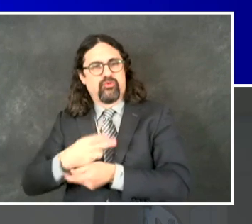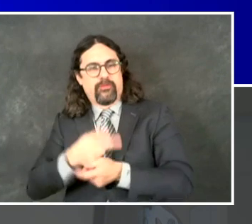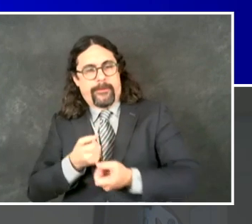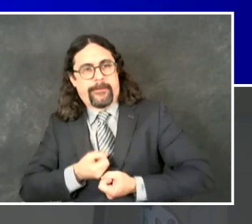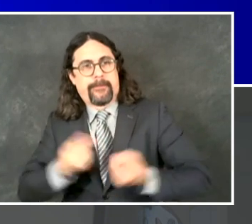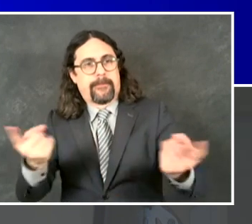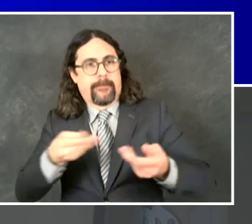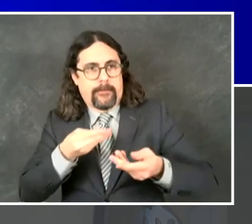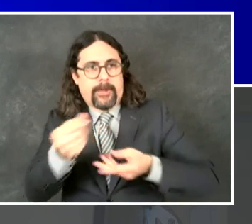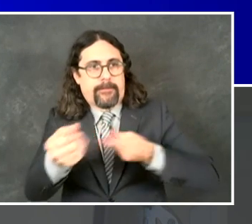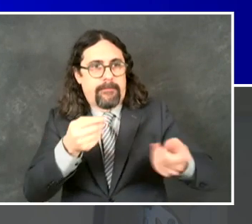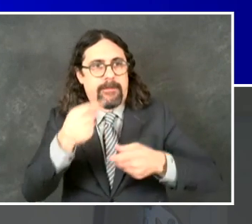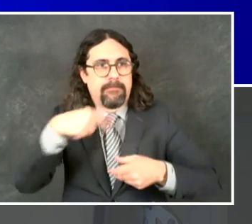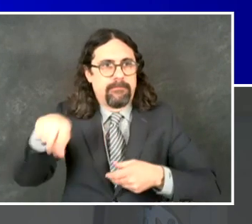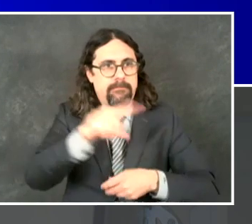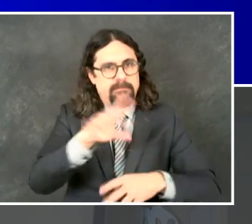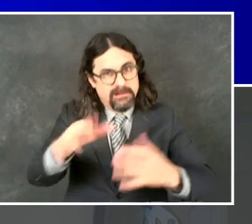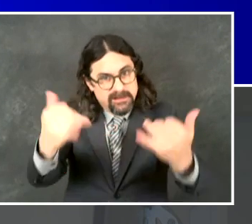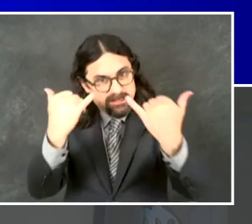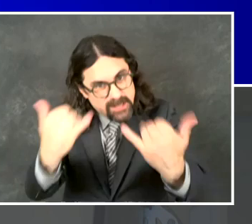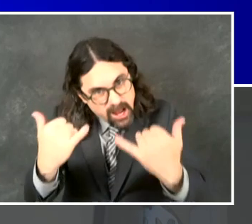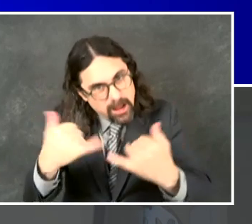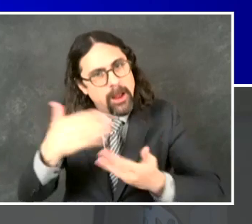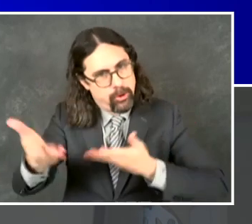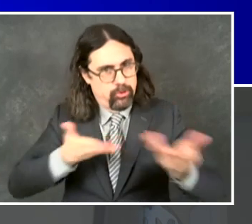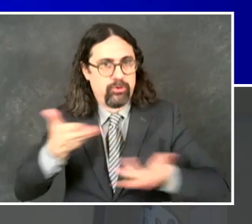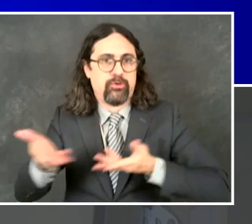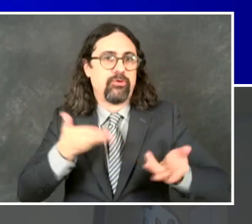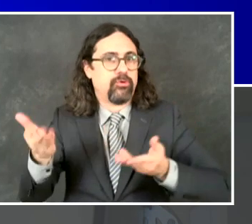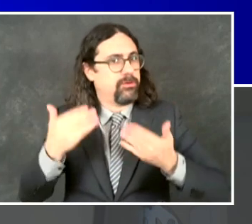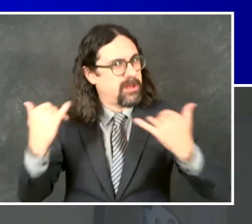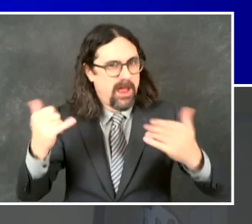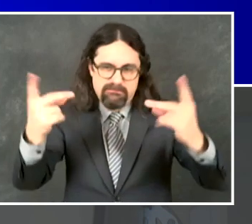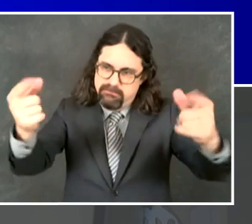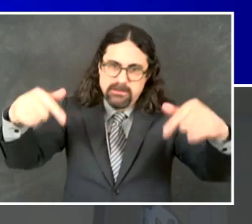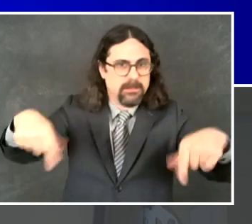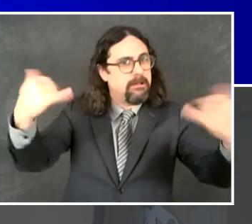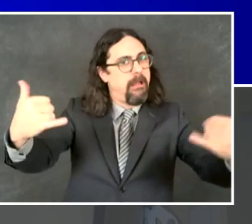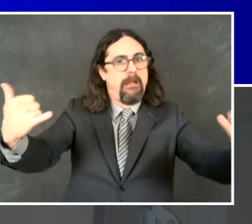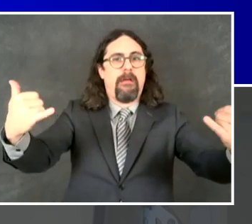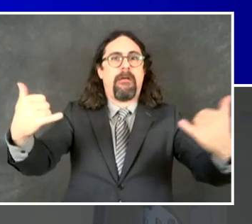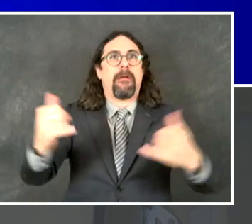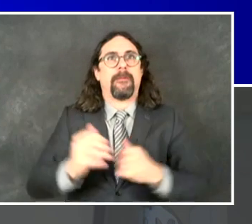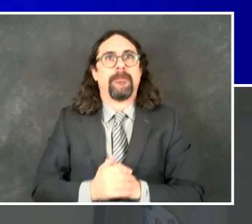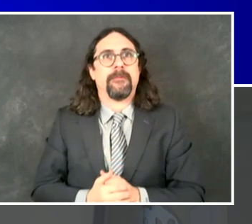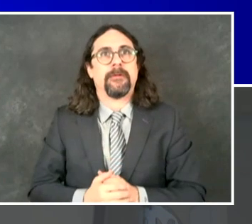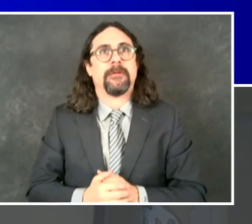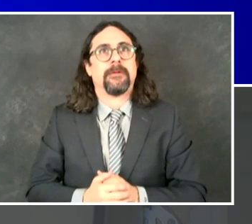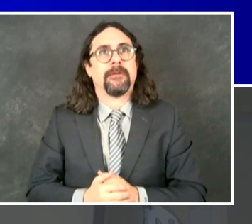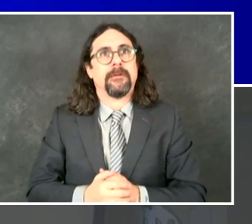WE NEED TO HIRE UPRIGHT AWAY AS THIS WORK BEGINS. WHAT WILL THEY